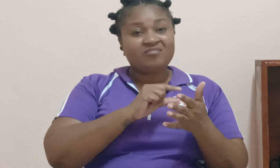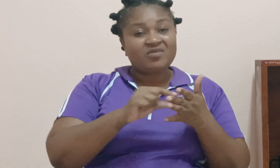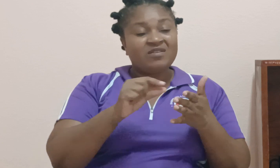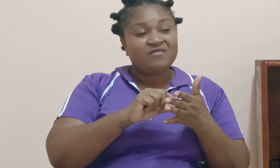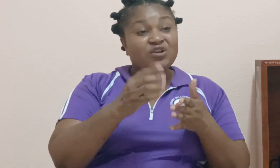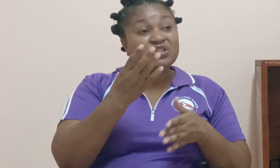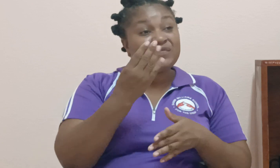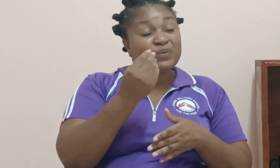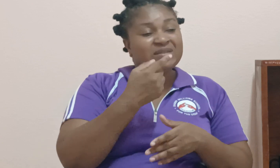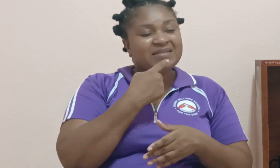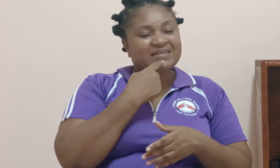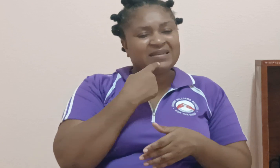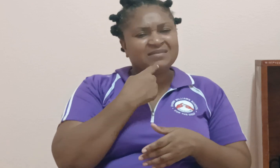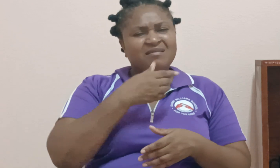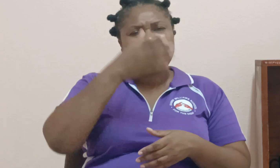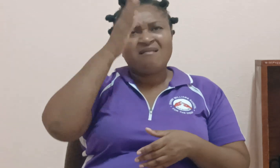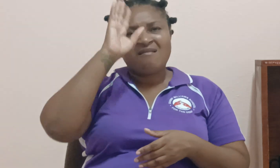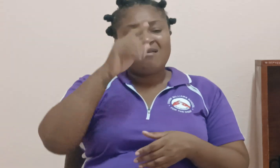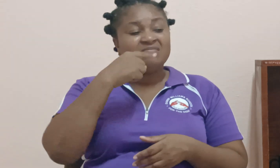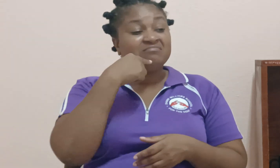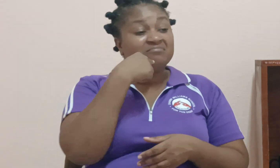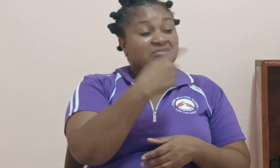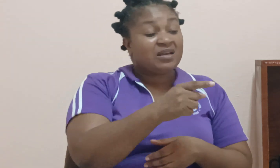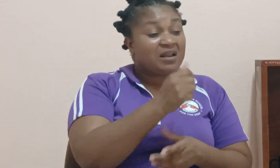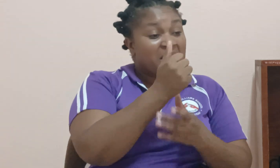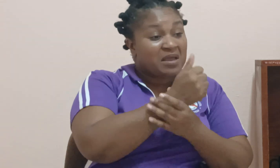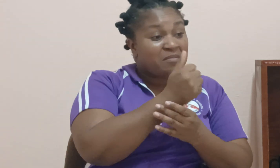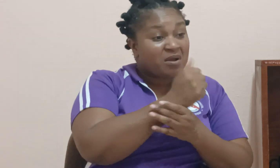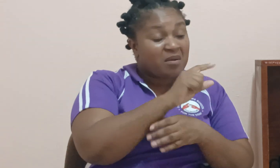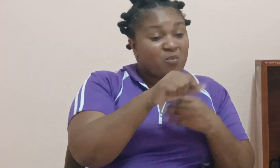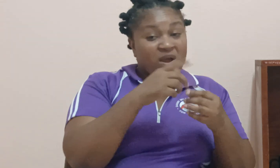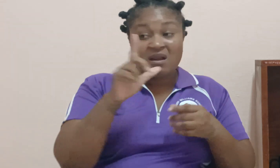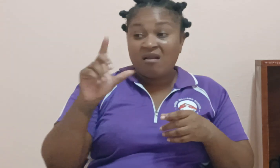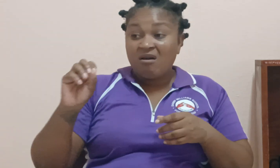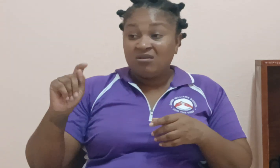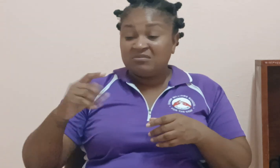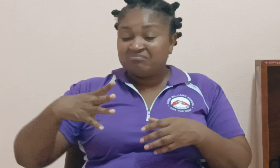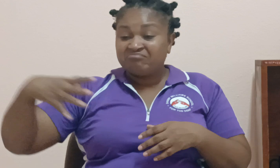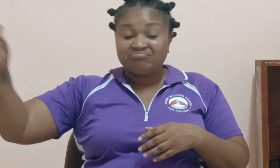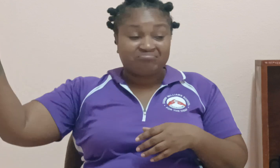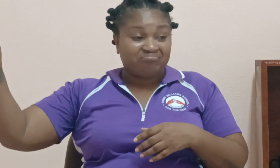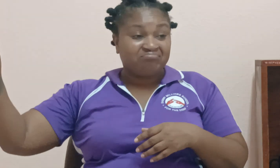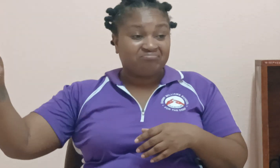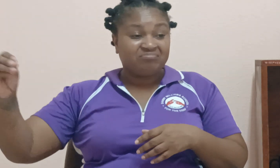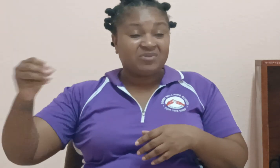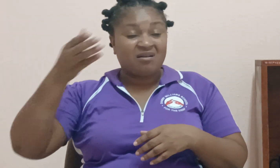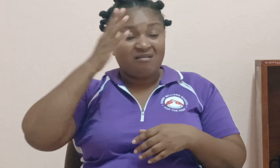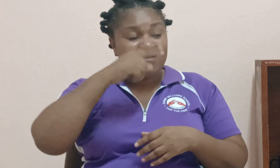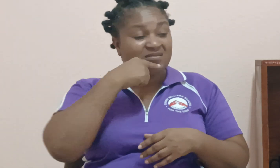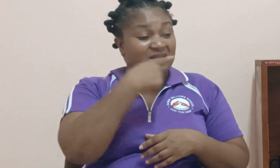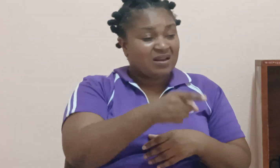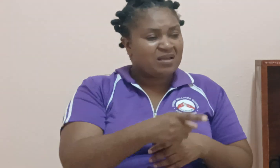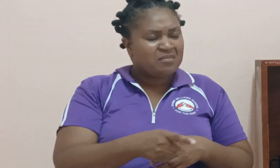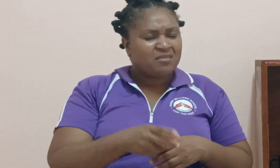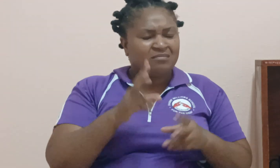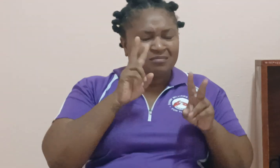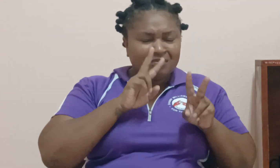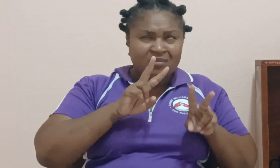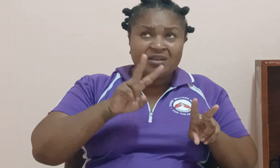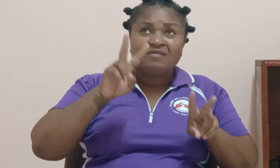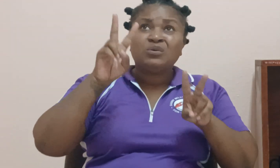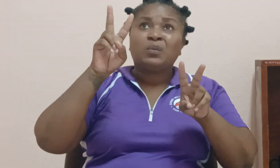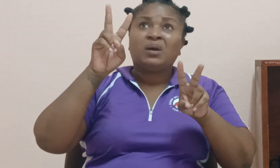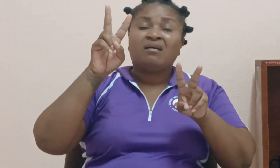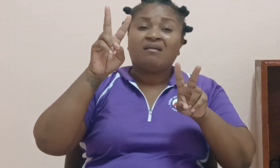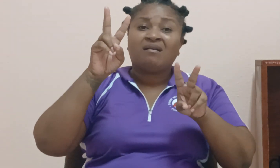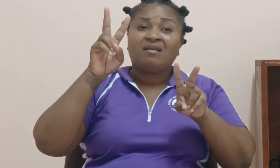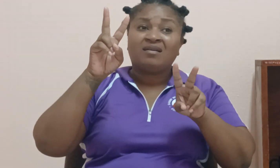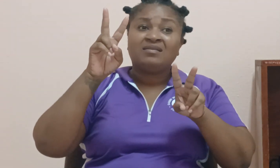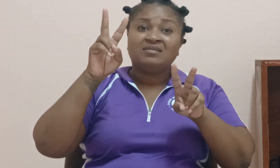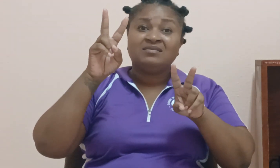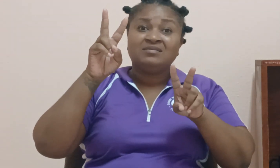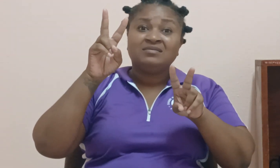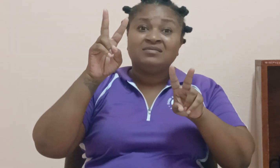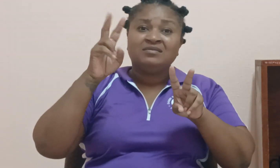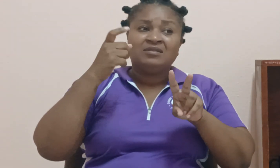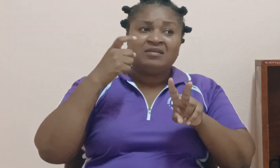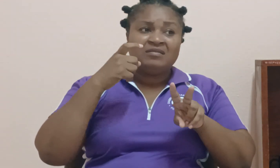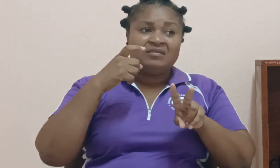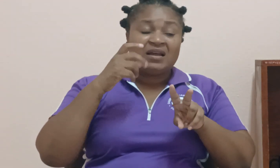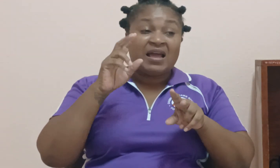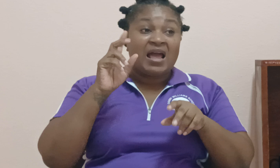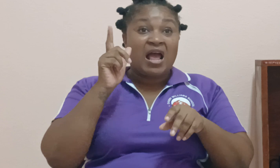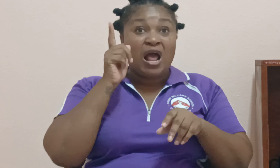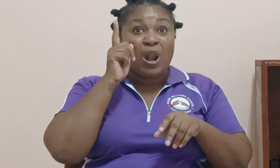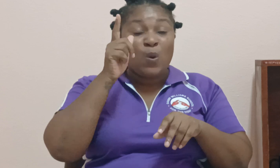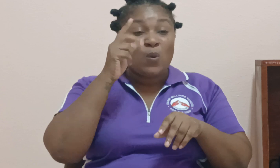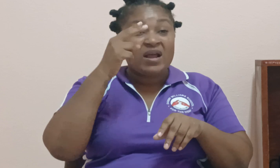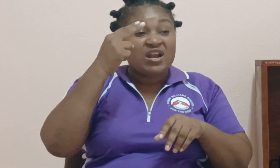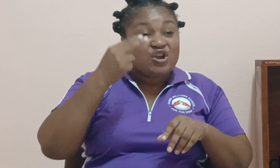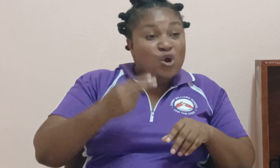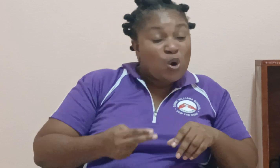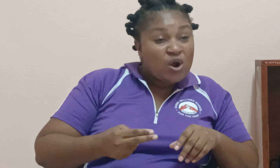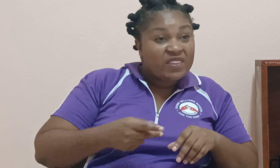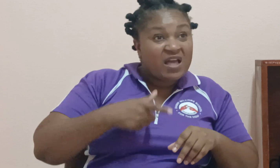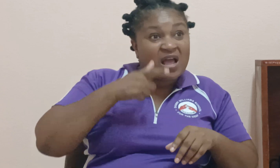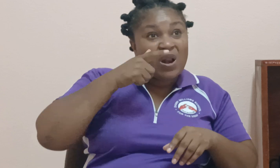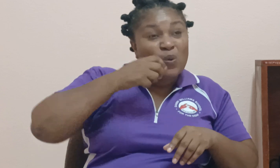Abram after Lot had parted from him…”Lift up your eyes from where you are and look north and south,